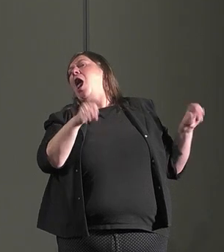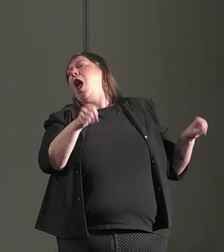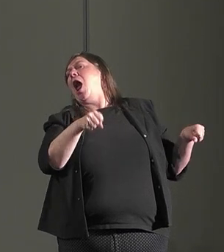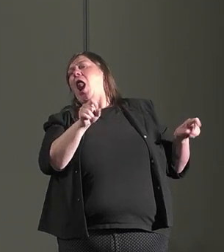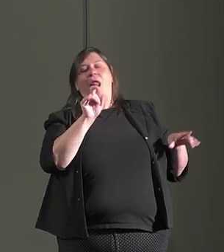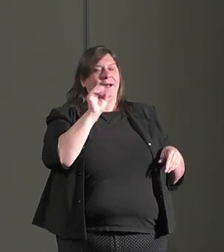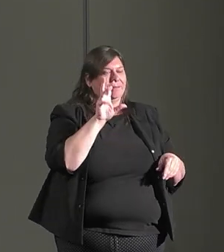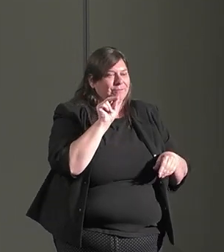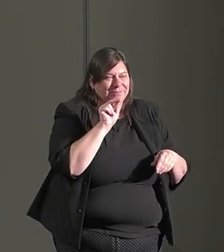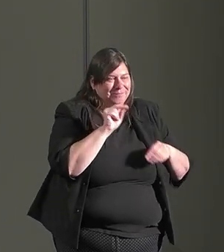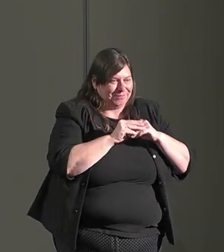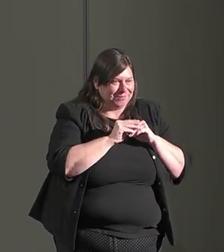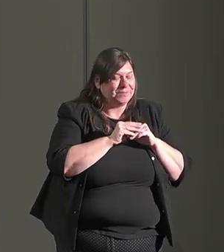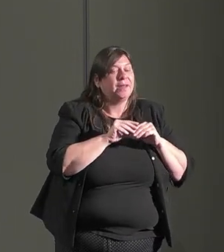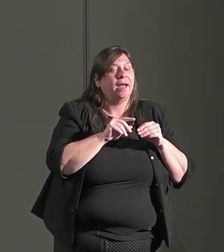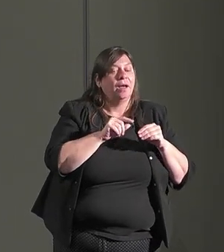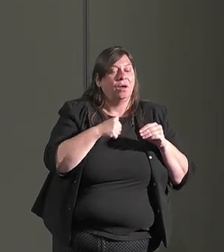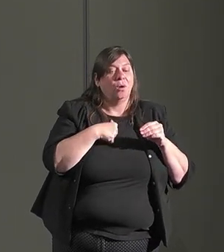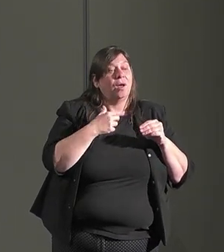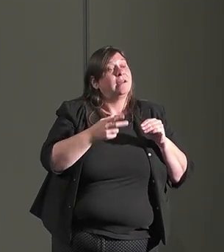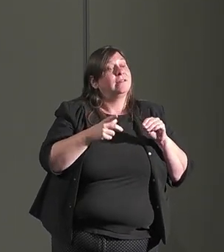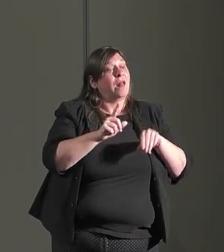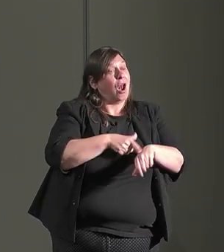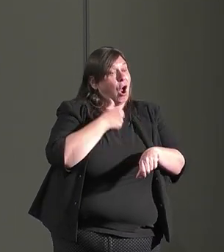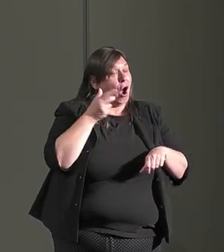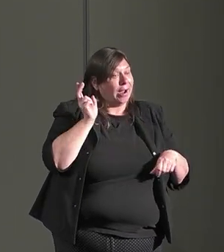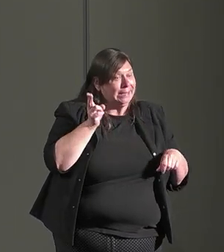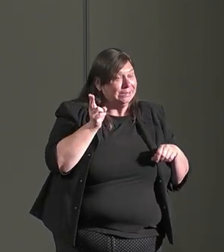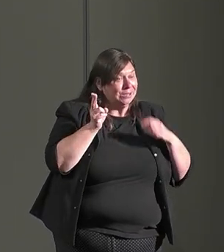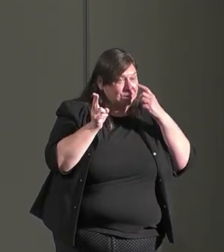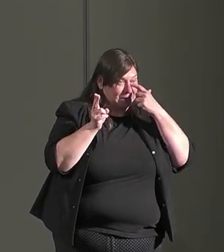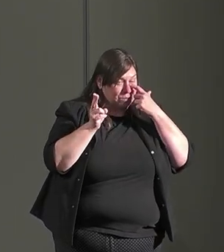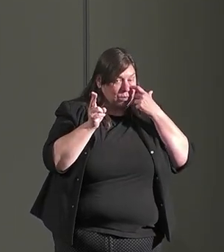One thing that because we have a long history as I mentioned in the earlier timeline in the